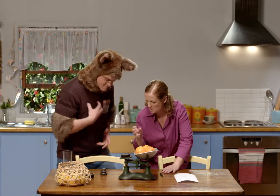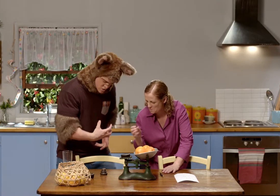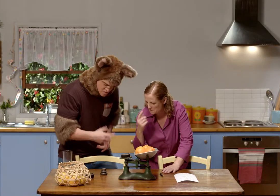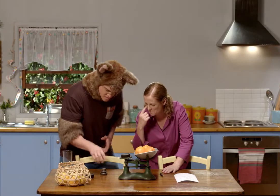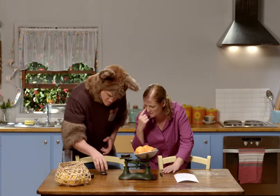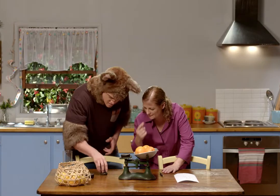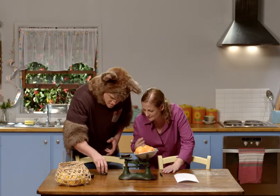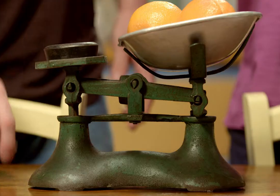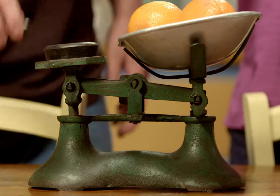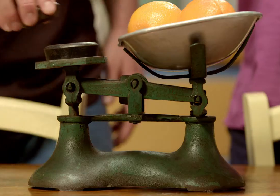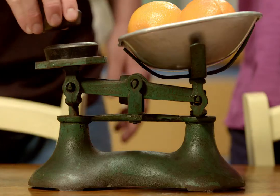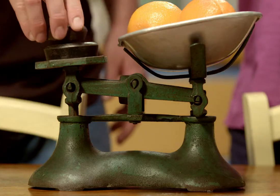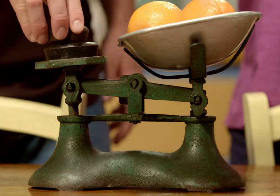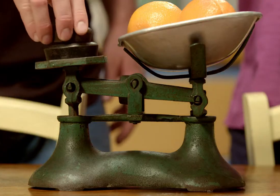A bit more. Yeah a little bit more.